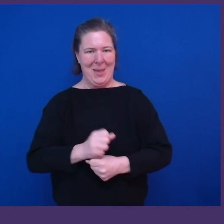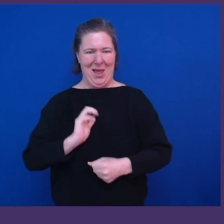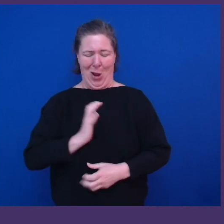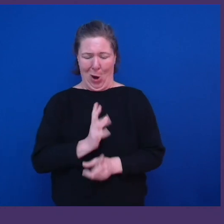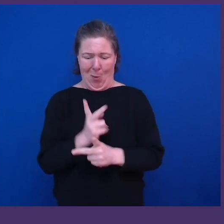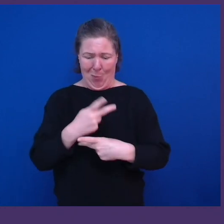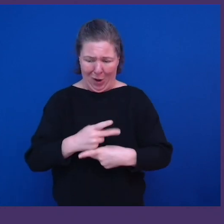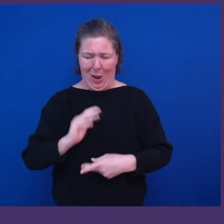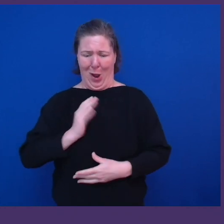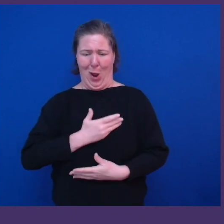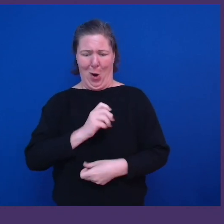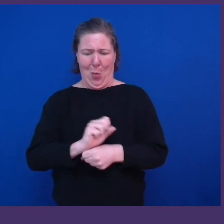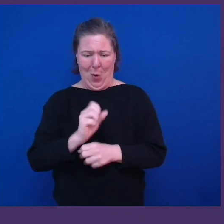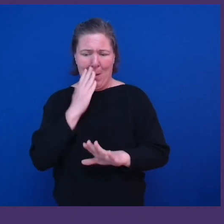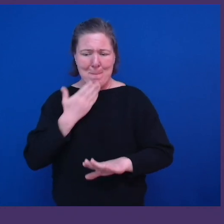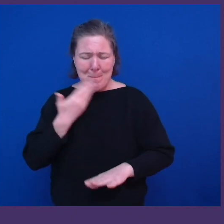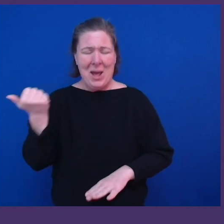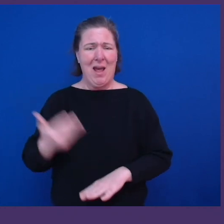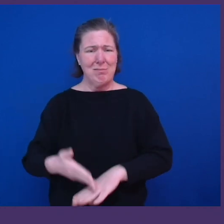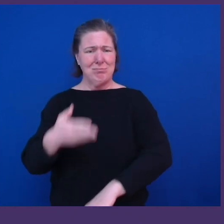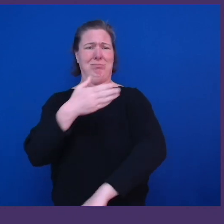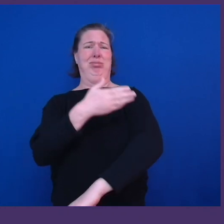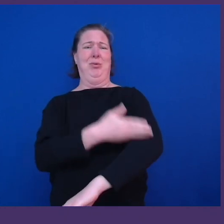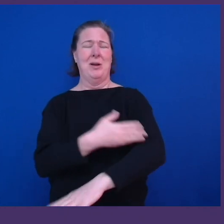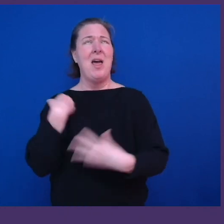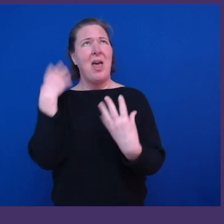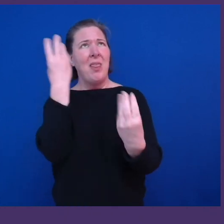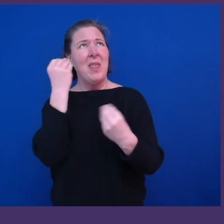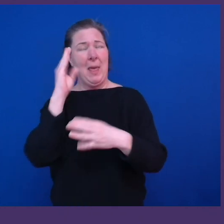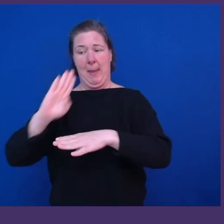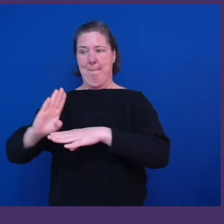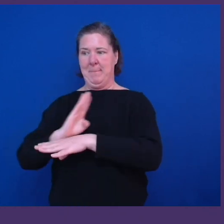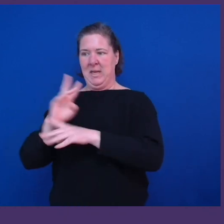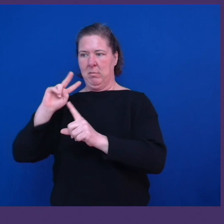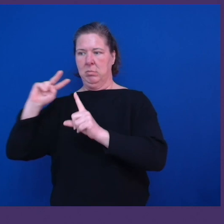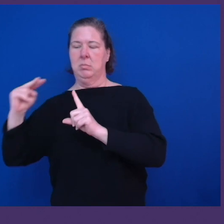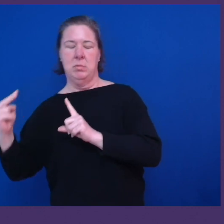And so, thinking about that in a business perspective is critical moving forward.